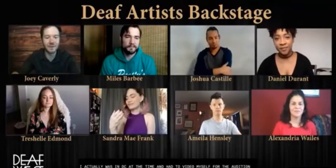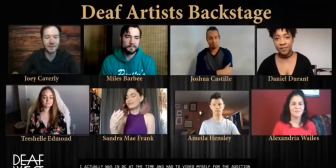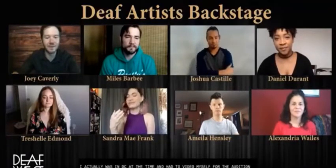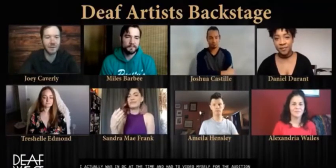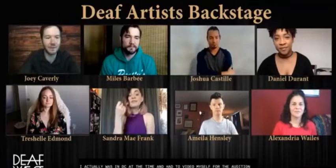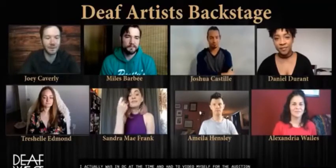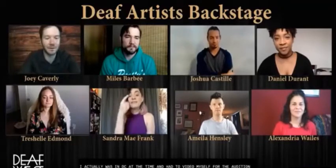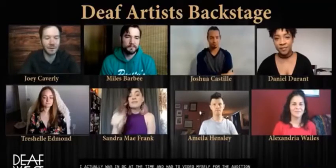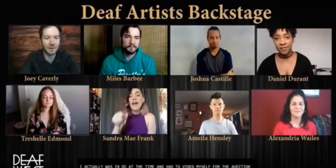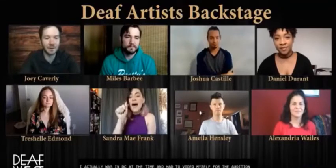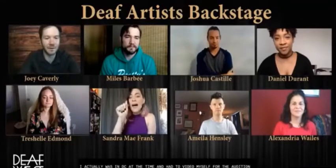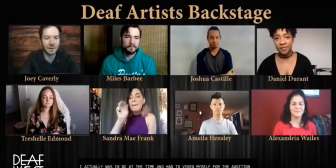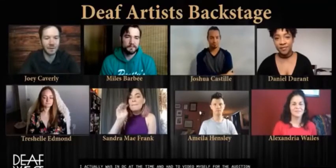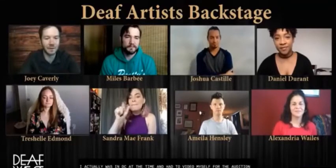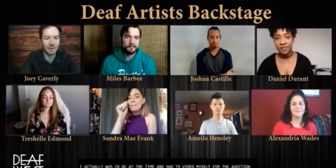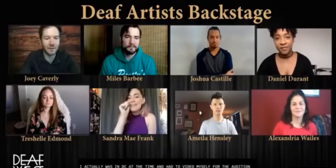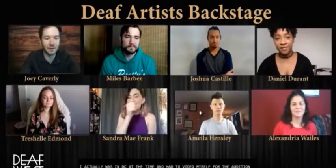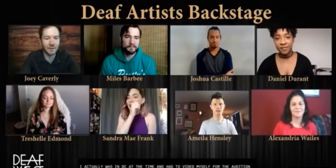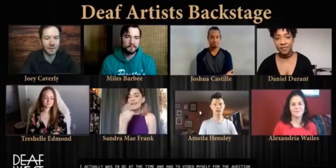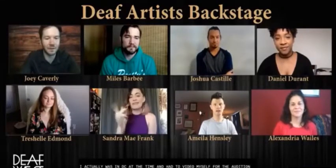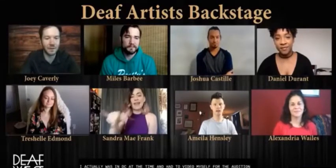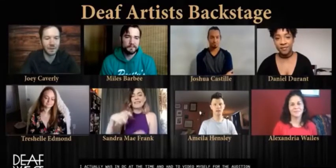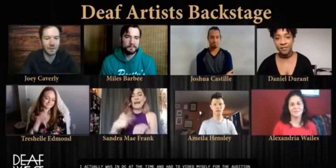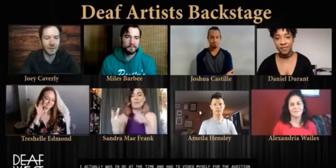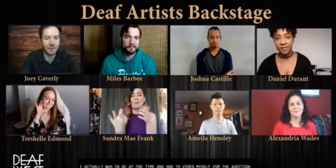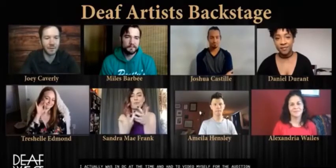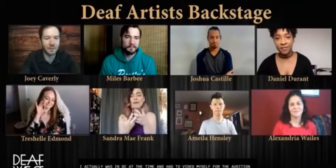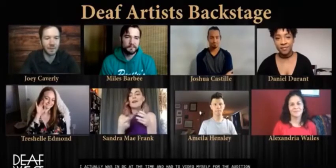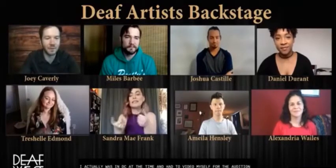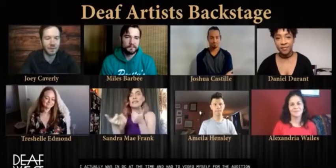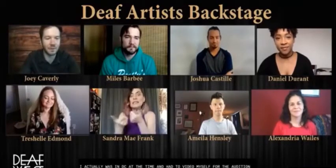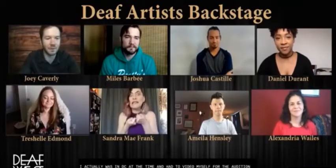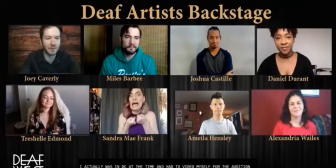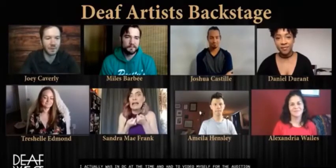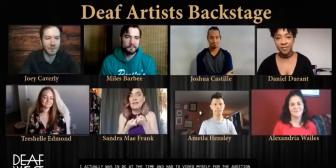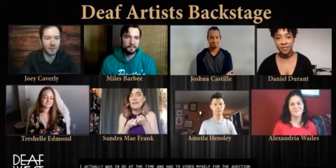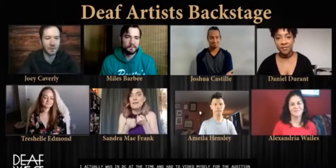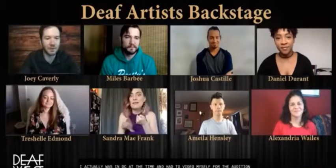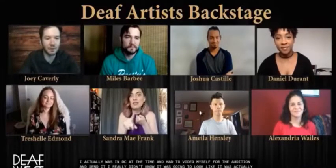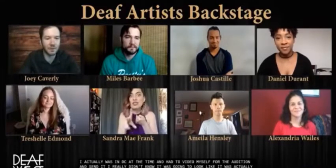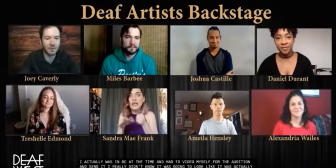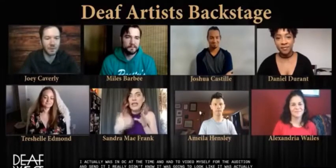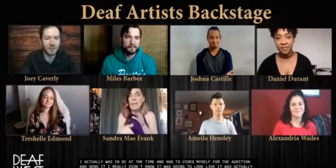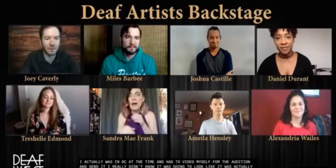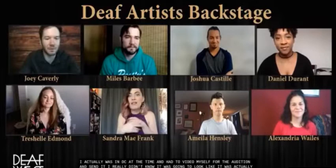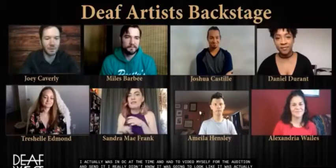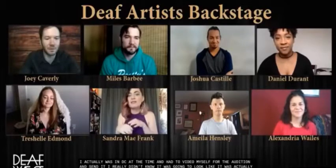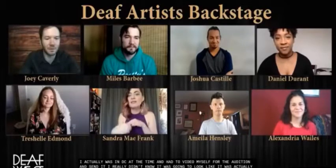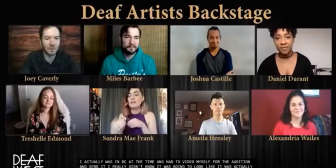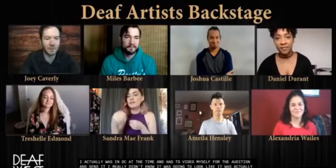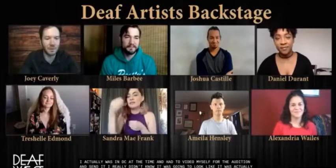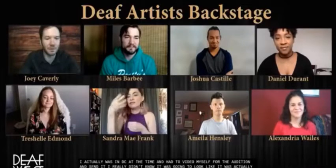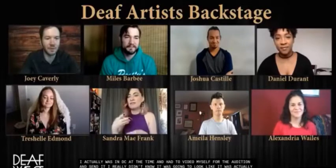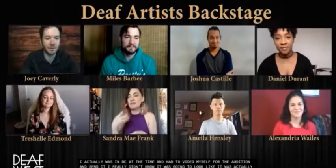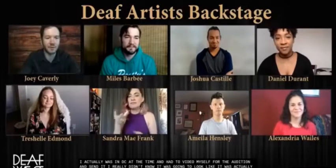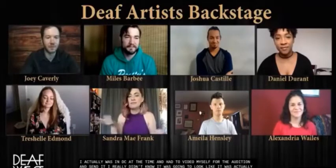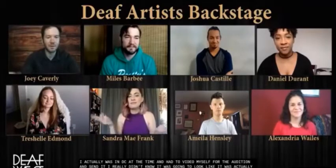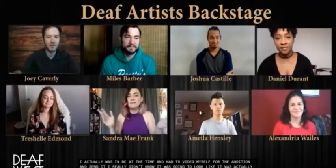And one morning, I got an email. And it was actually, Amelia we were roommates at the time texted me and asked if I had gotten an email.